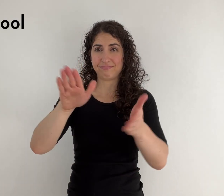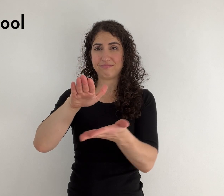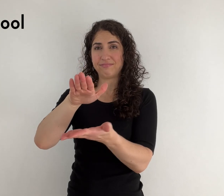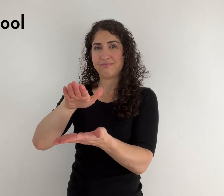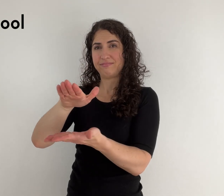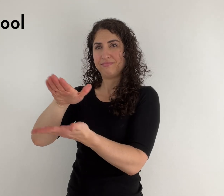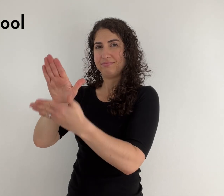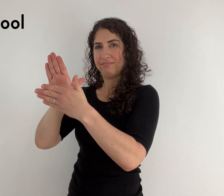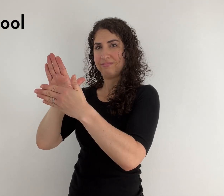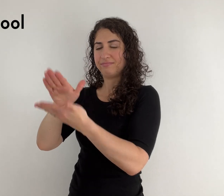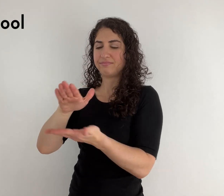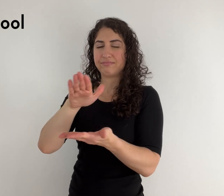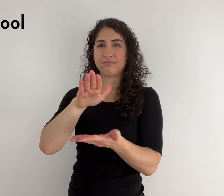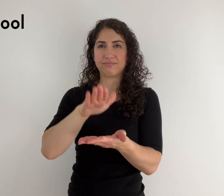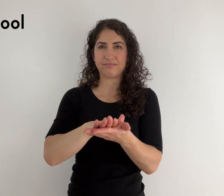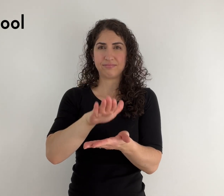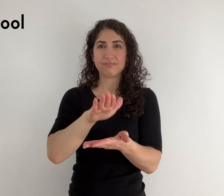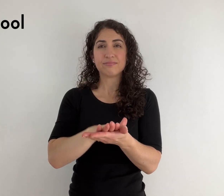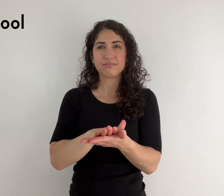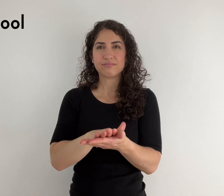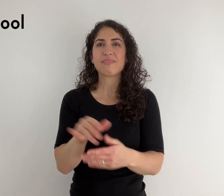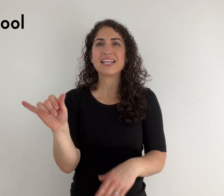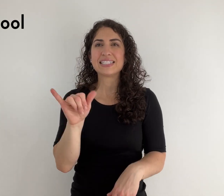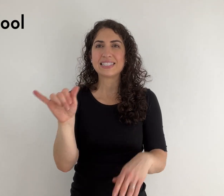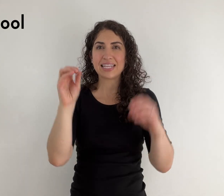The flat hands basically clap twice.